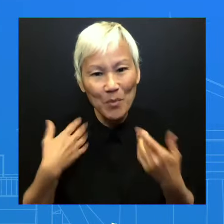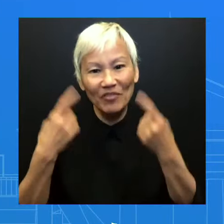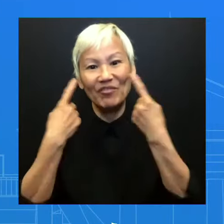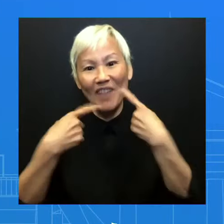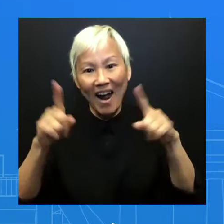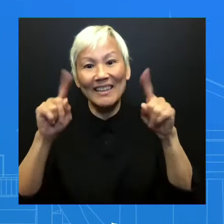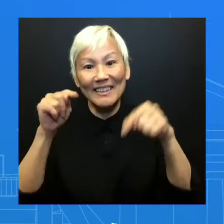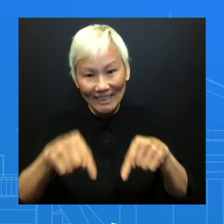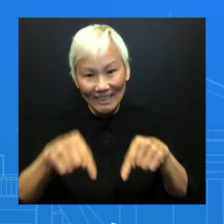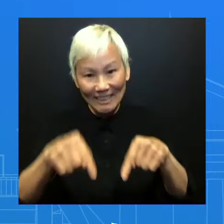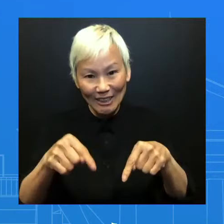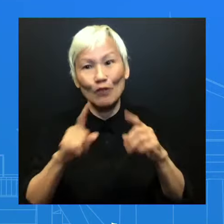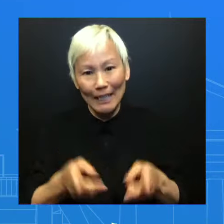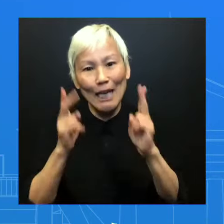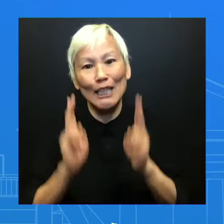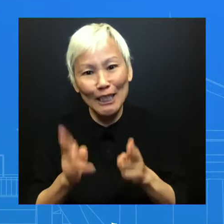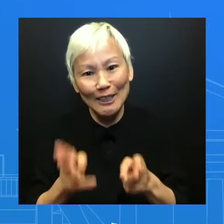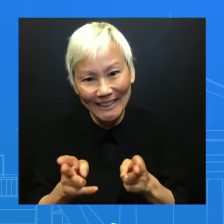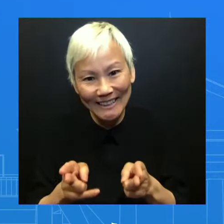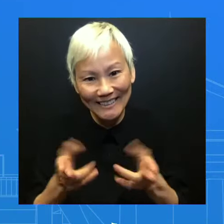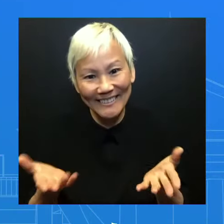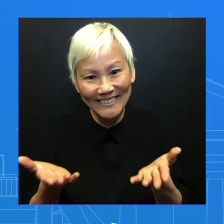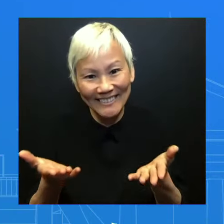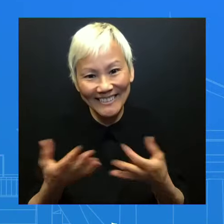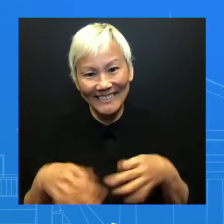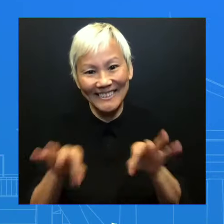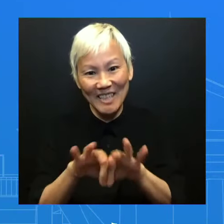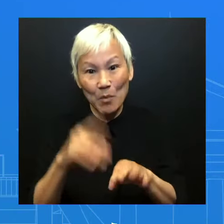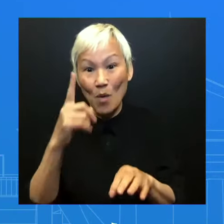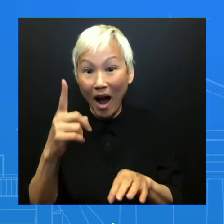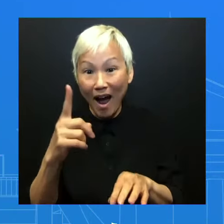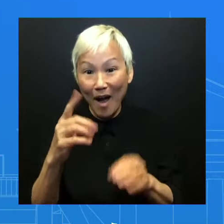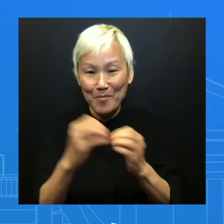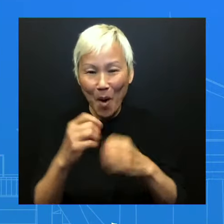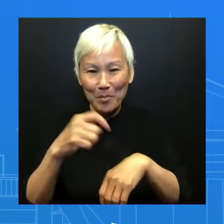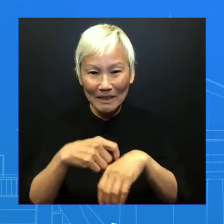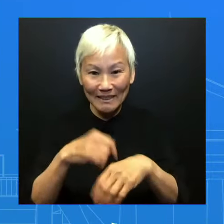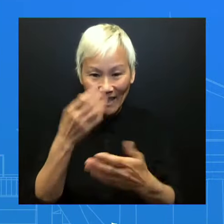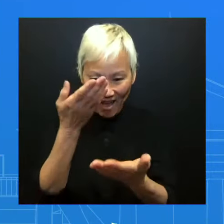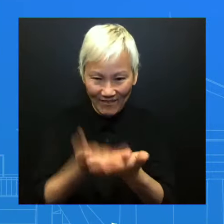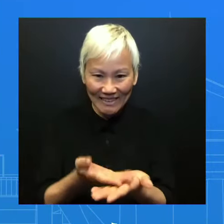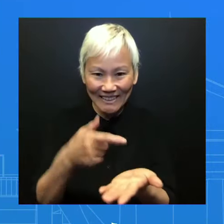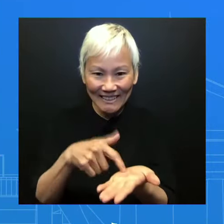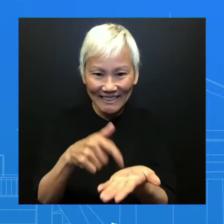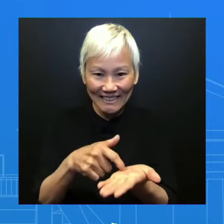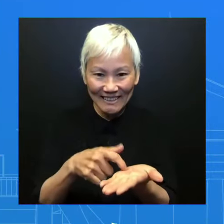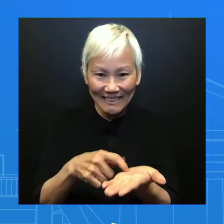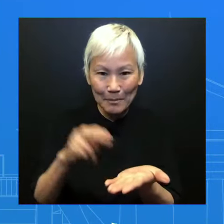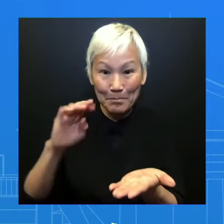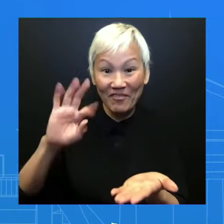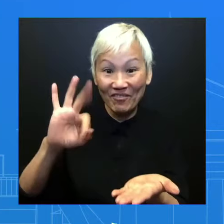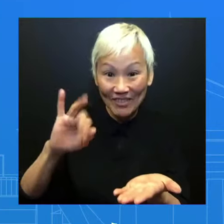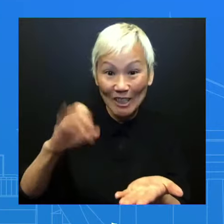It is just one more piece of evidence, if you will. So, we've been laying out, again, for months and months, how catastrophic this could be if Con- --